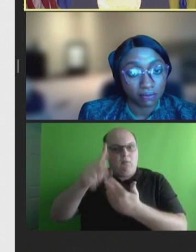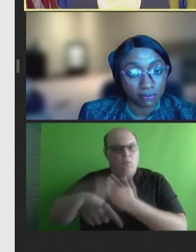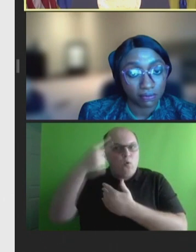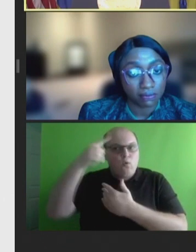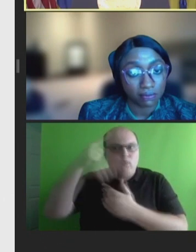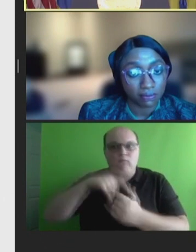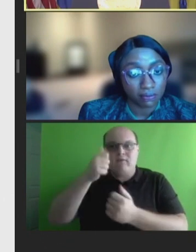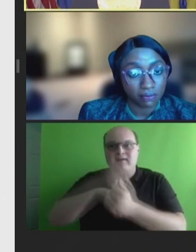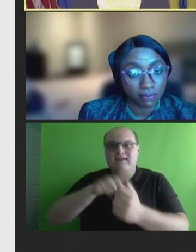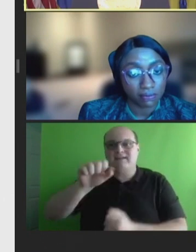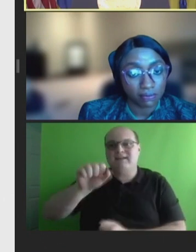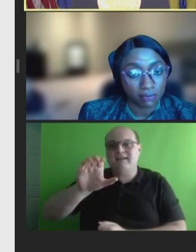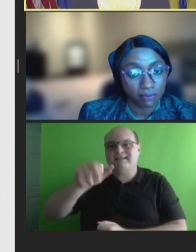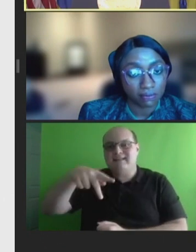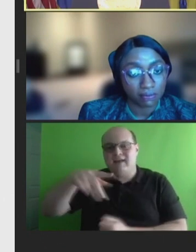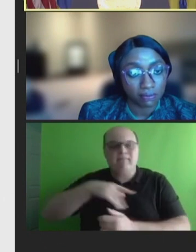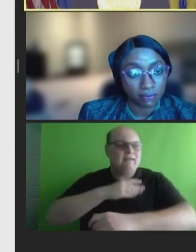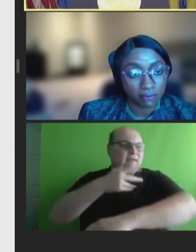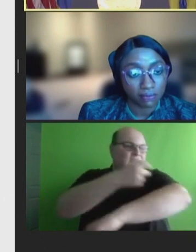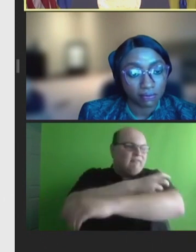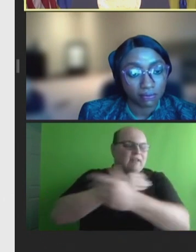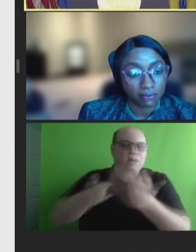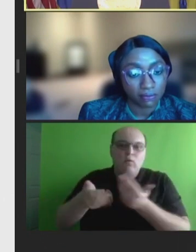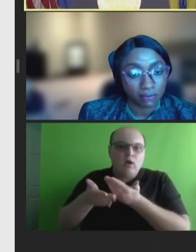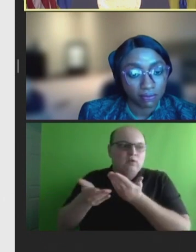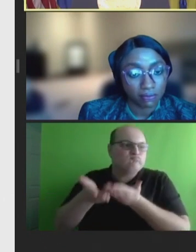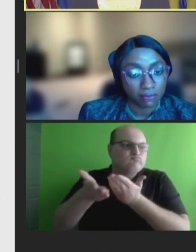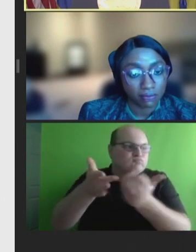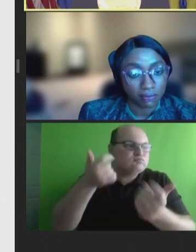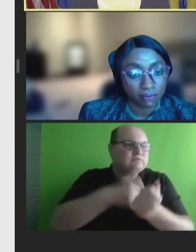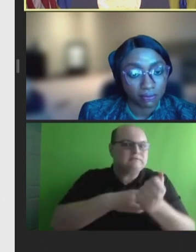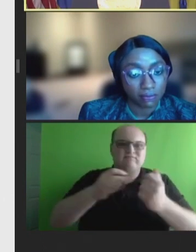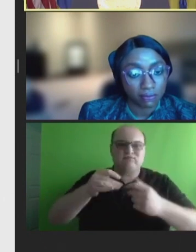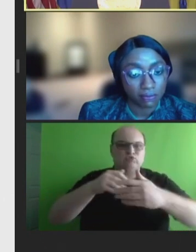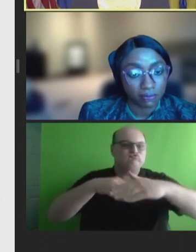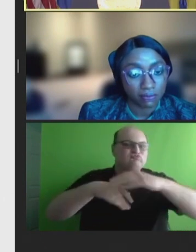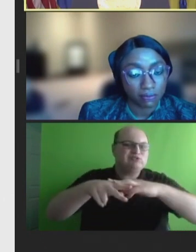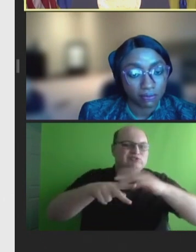recommended vaccines for the most vulnerable children and adolescents in the United States.